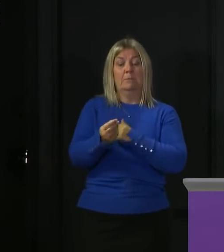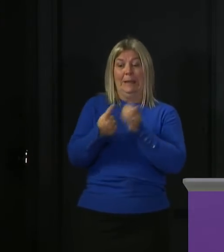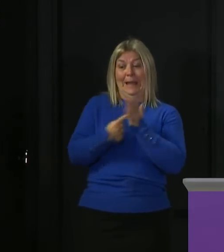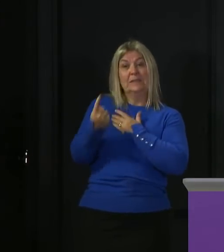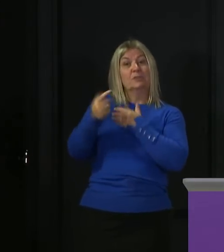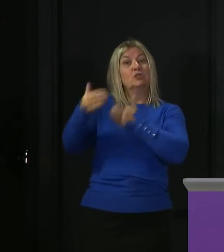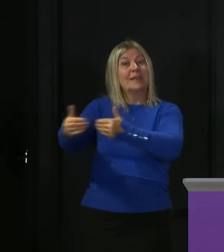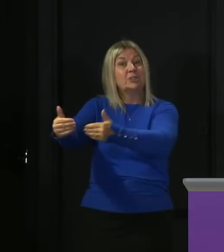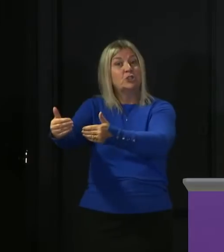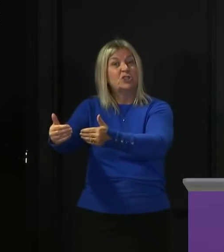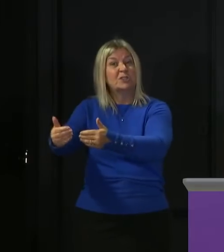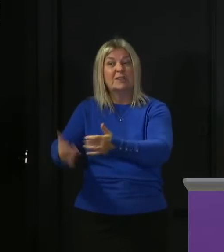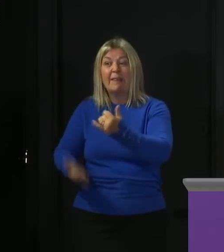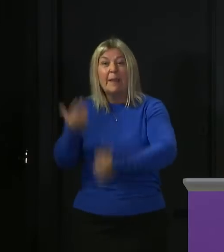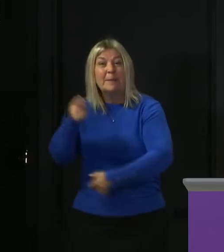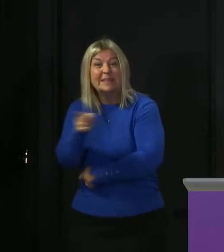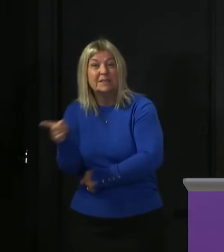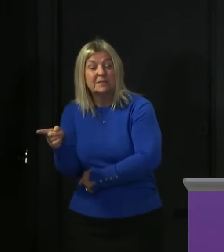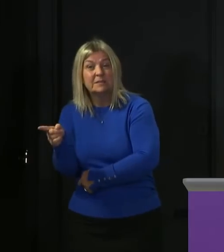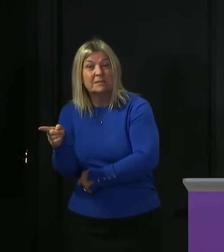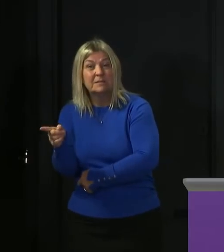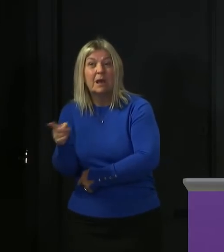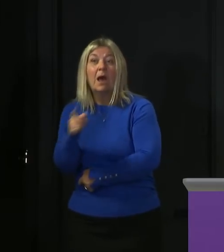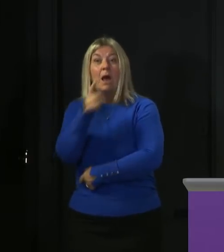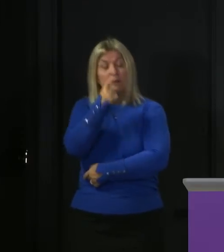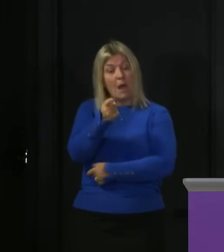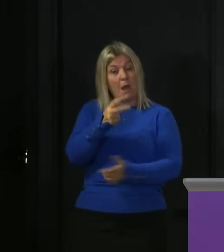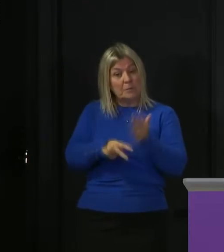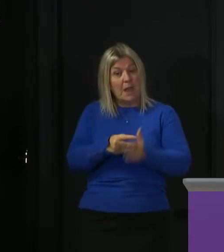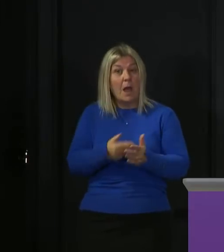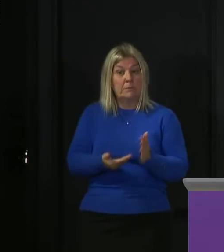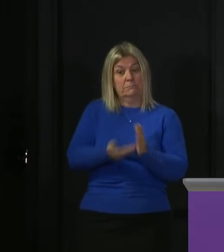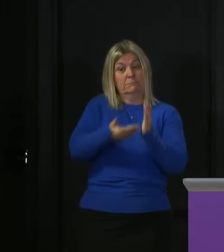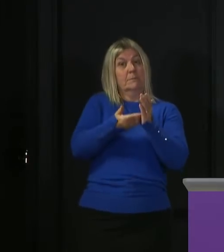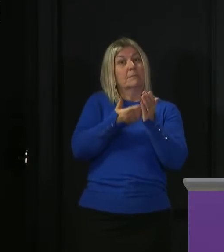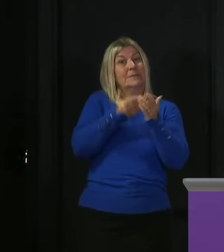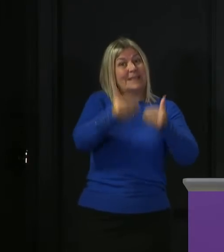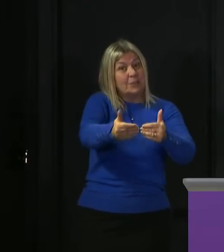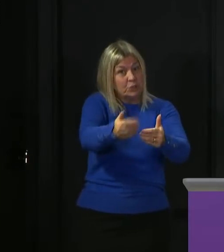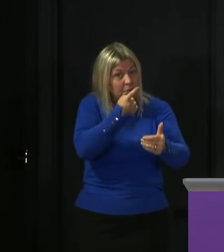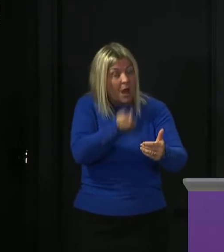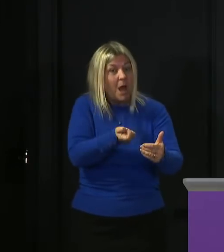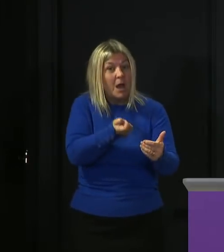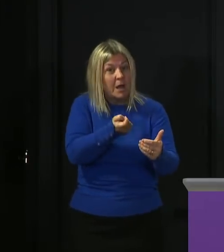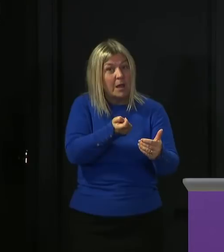they try to have additional sessions so that the same number of people can attend mother and baby